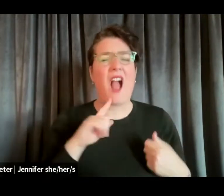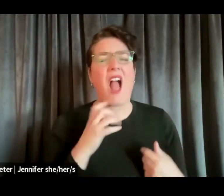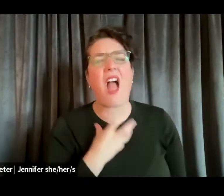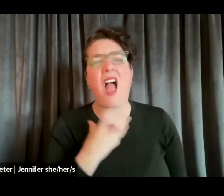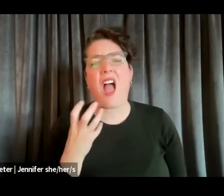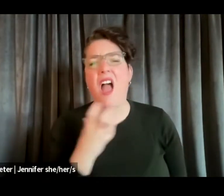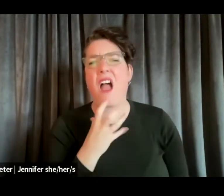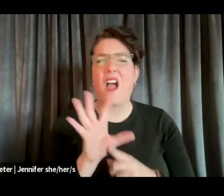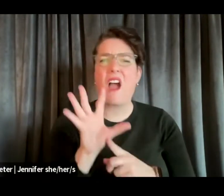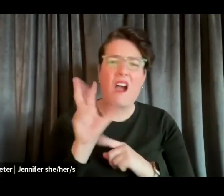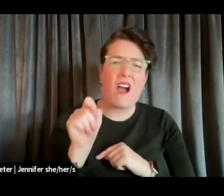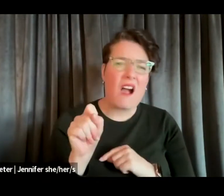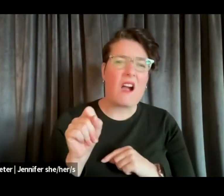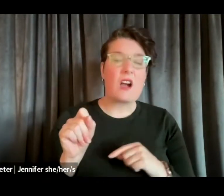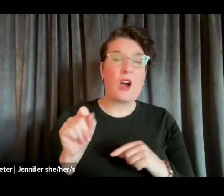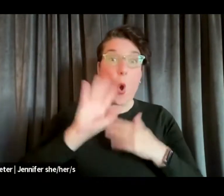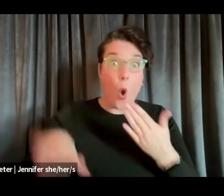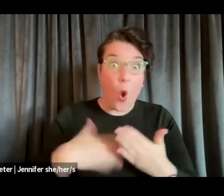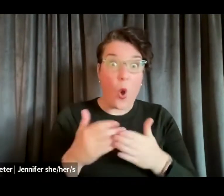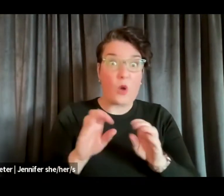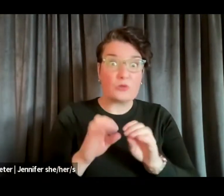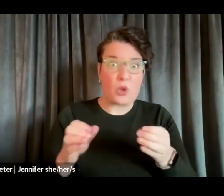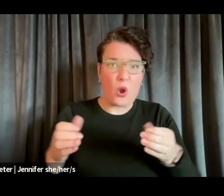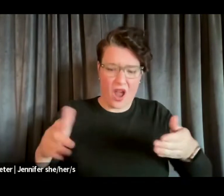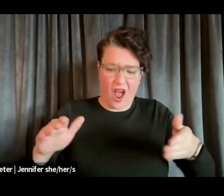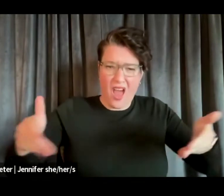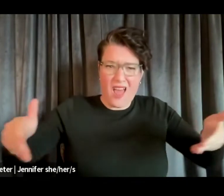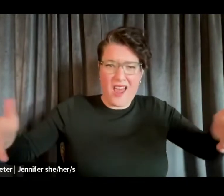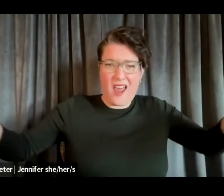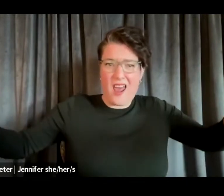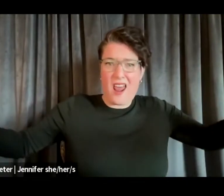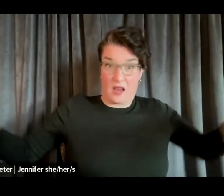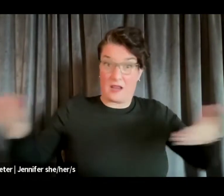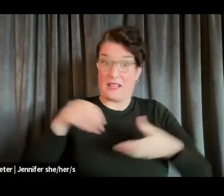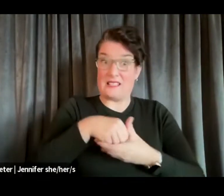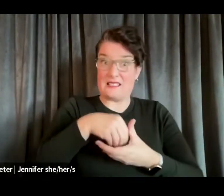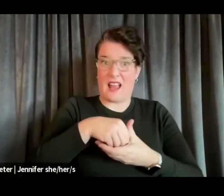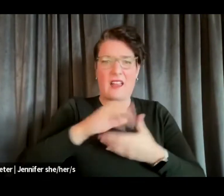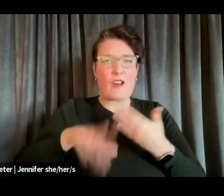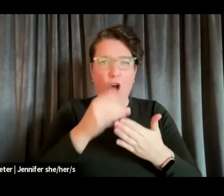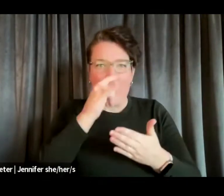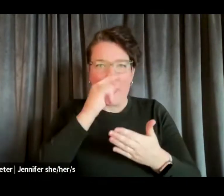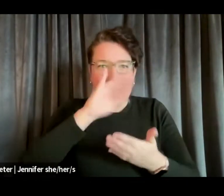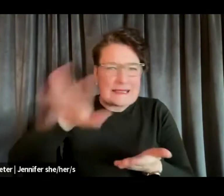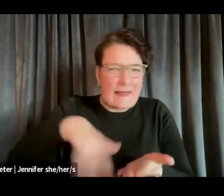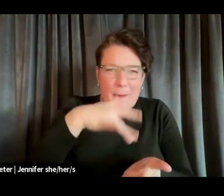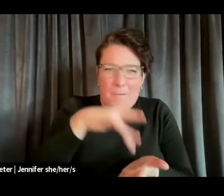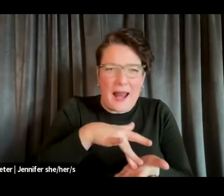We unrolled the whole Torah inside mm-hmm all the kids were in the middle. There were all those like stuffed animal